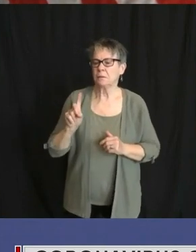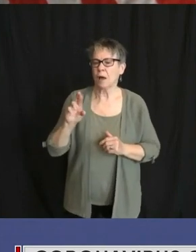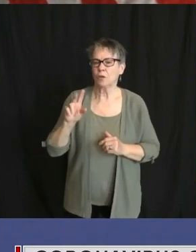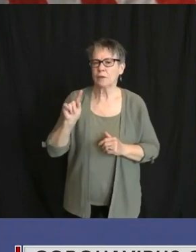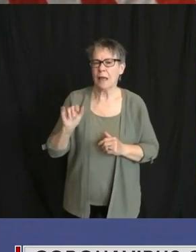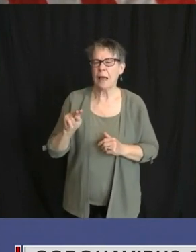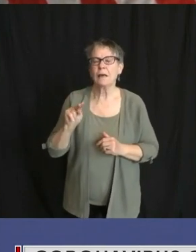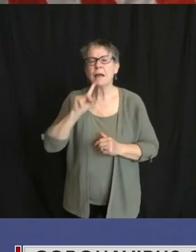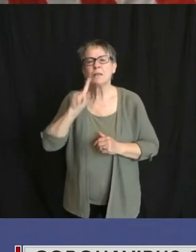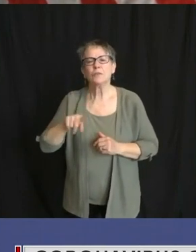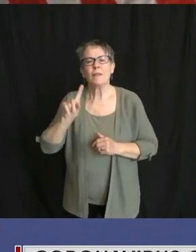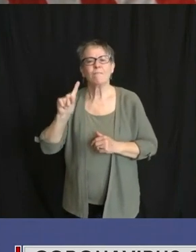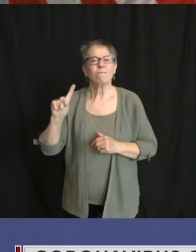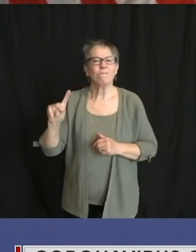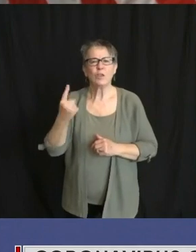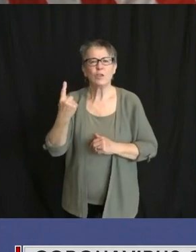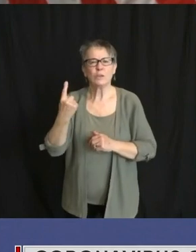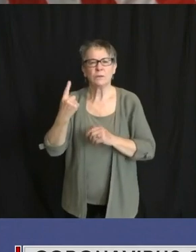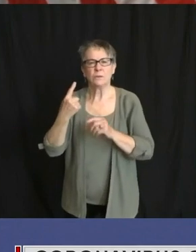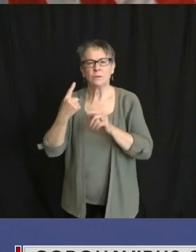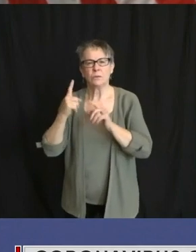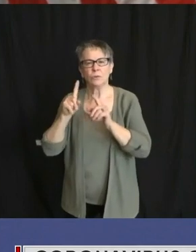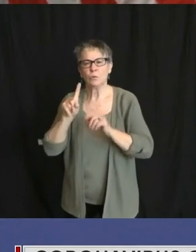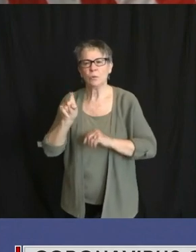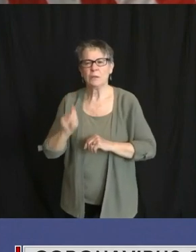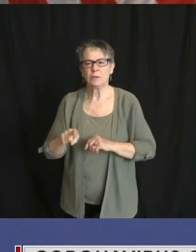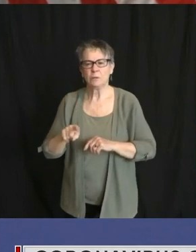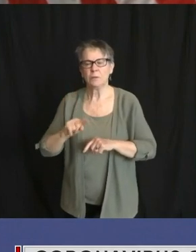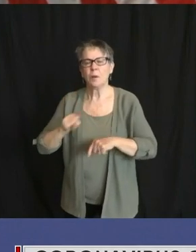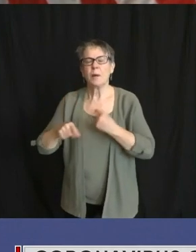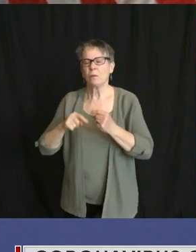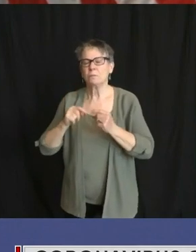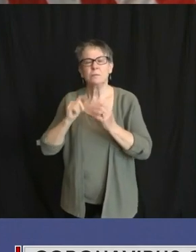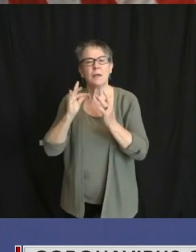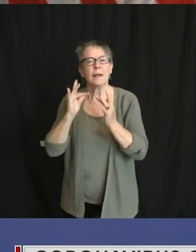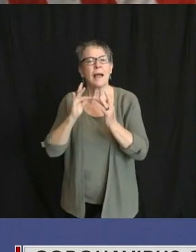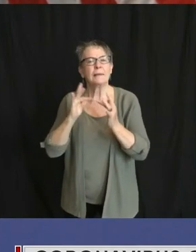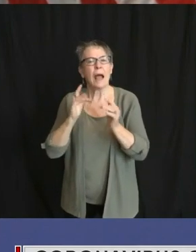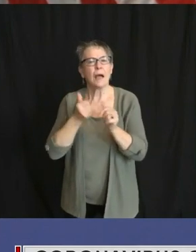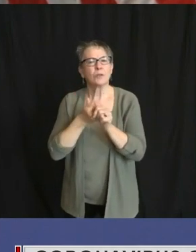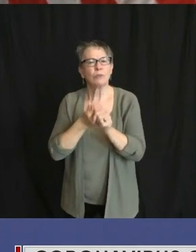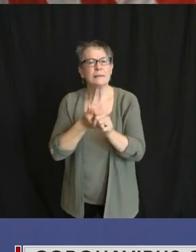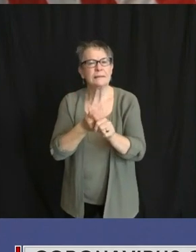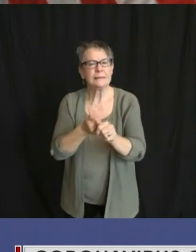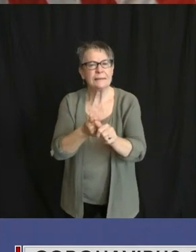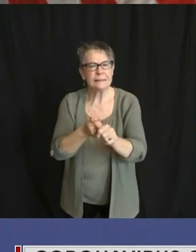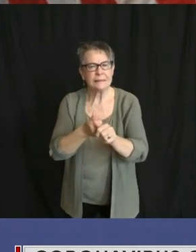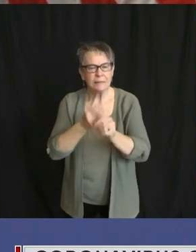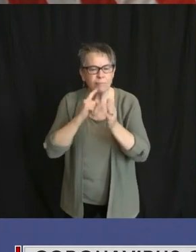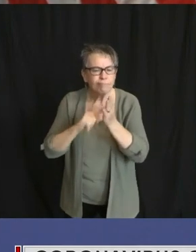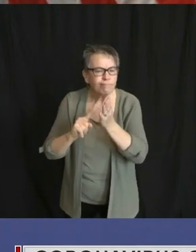QUESTIONS. I SUSPECT THAT THE RIGHT PERSON TO HAND YOUR FIRST QUESTION TWO WITH ONE BRIEF COMMENT WOULD BE CHRISTINA. AS SHE IN FACT IS THE